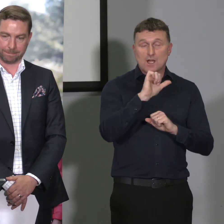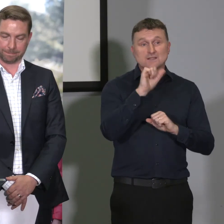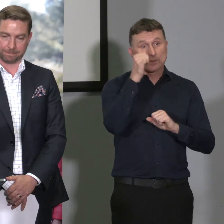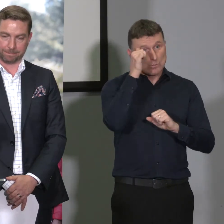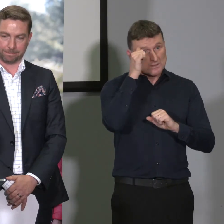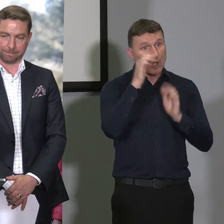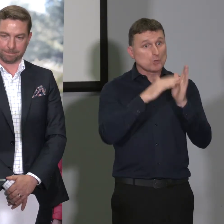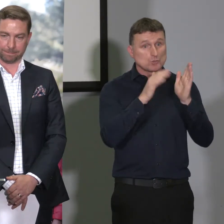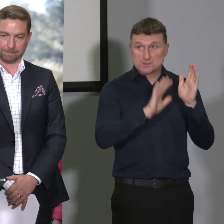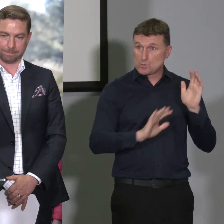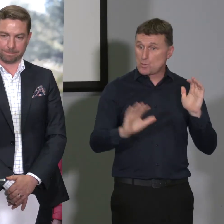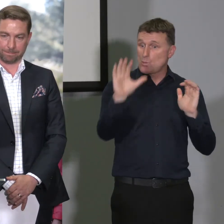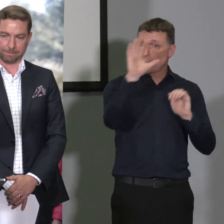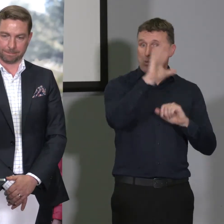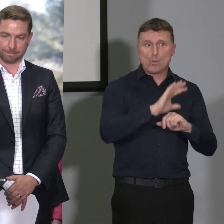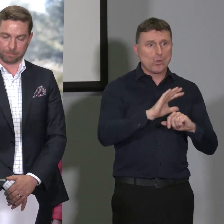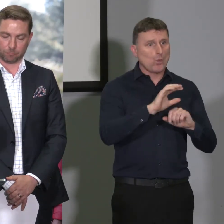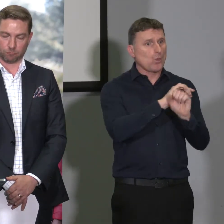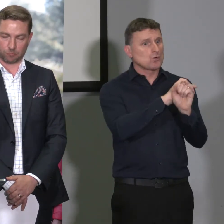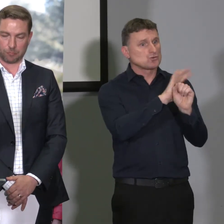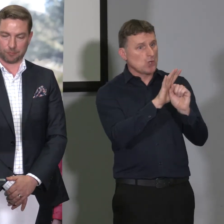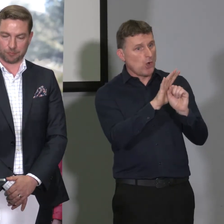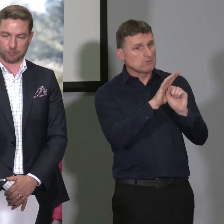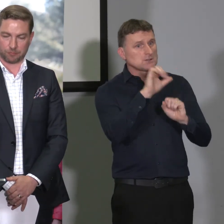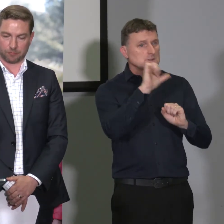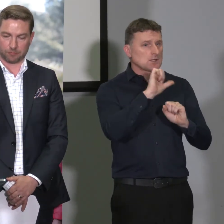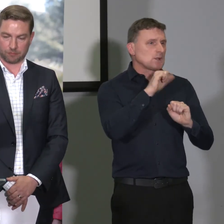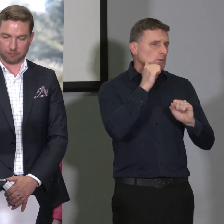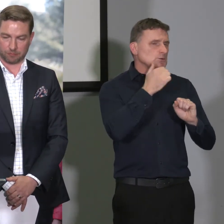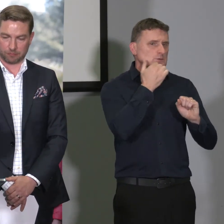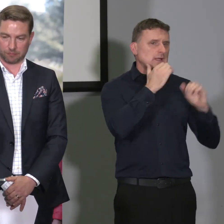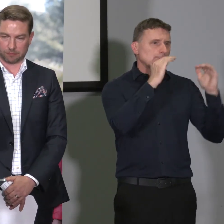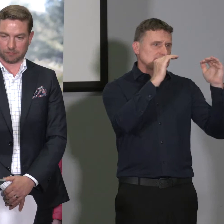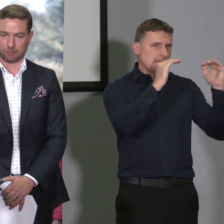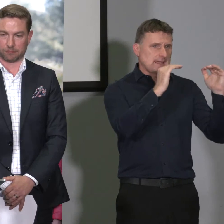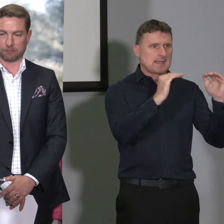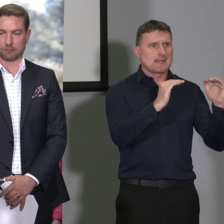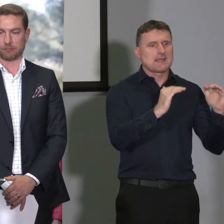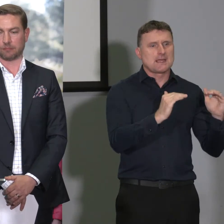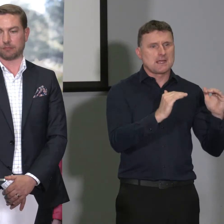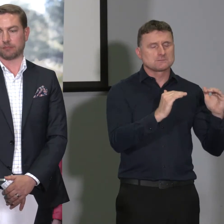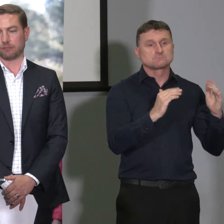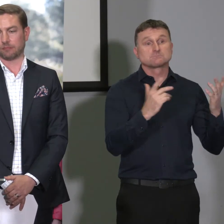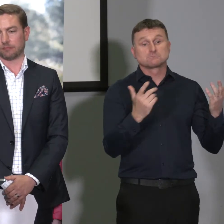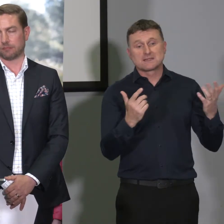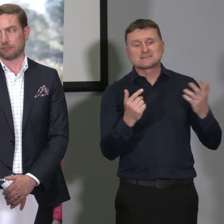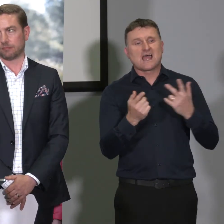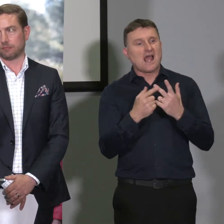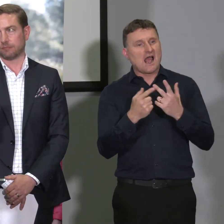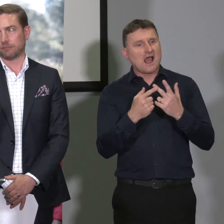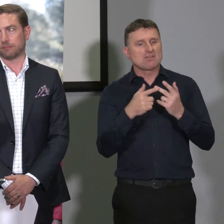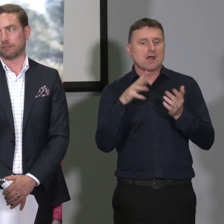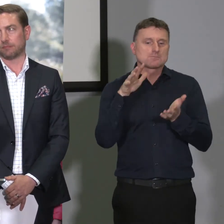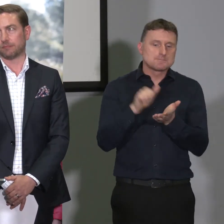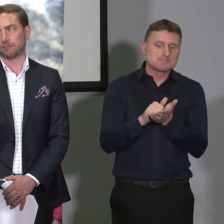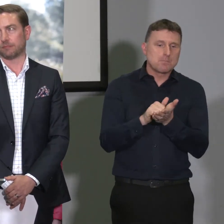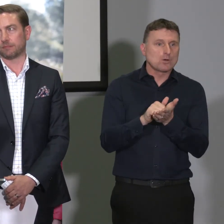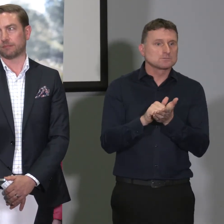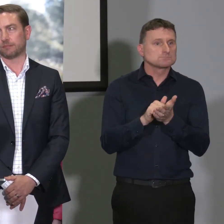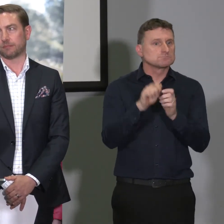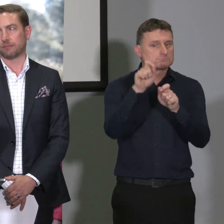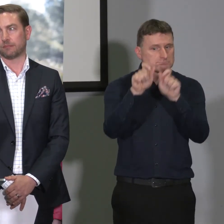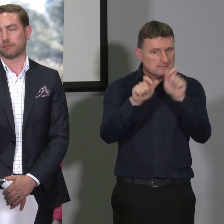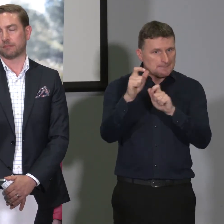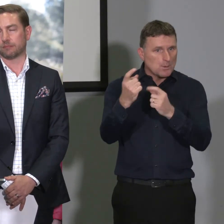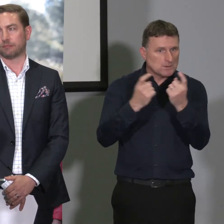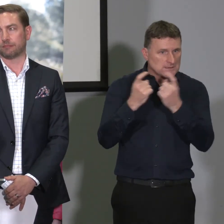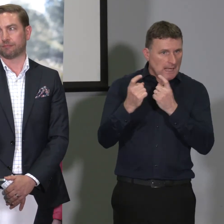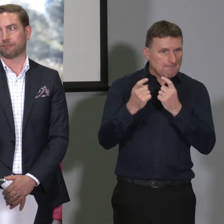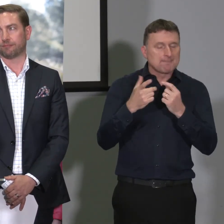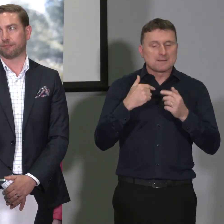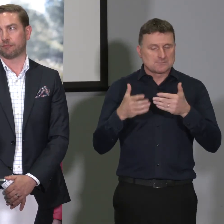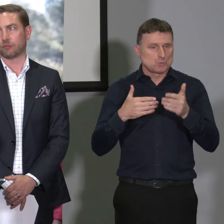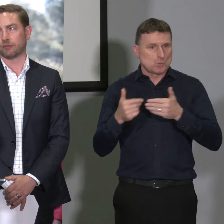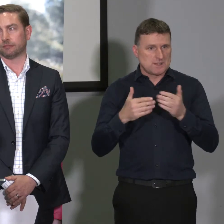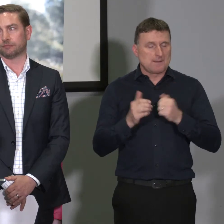of COVID-19 admissions